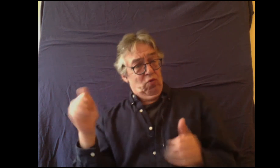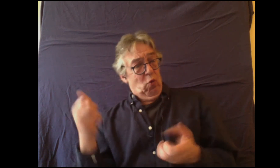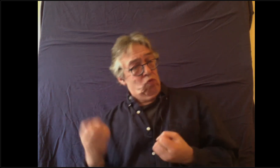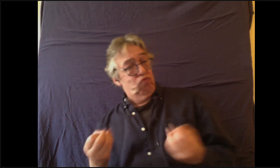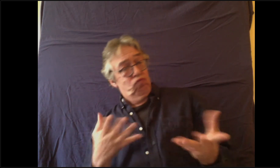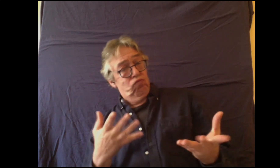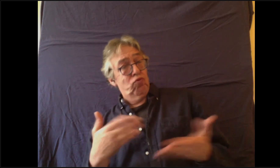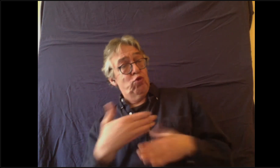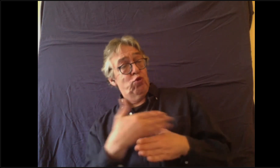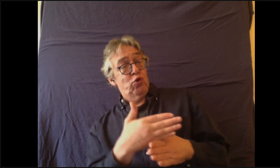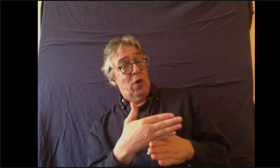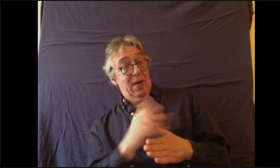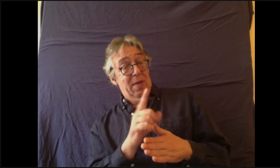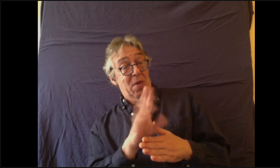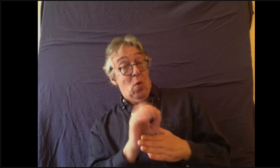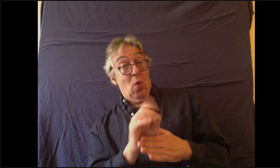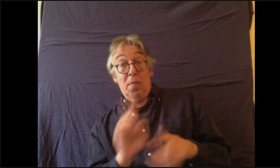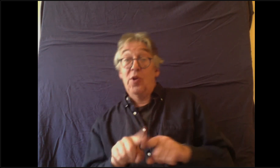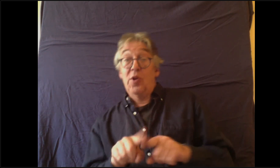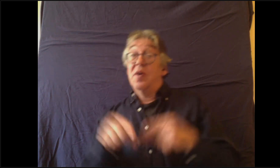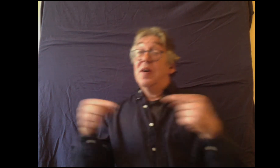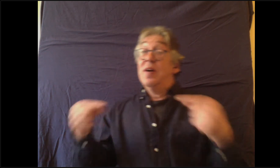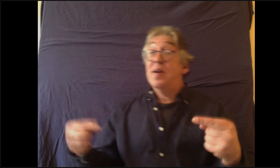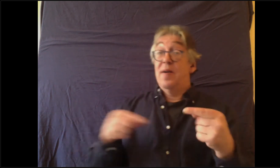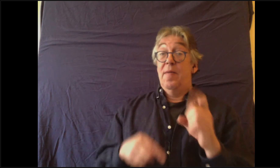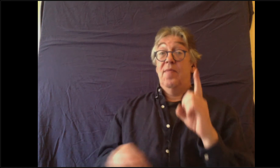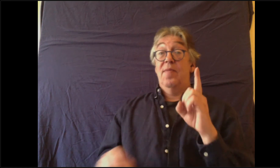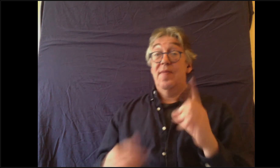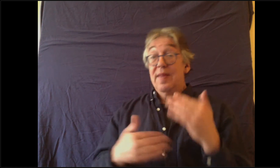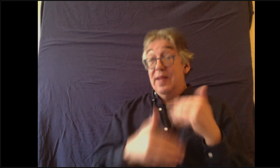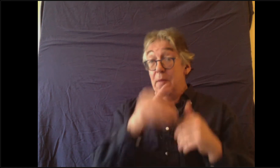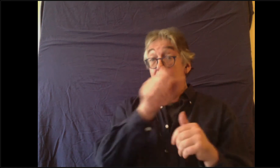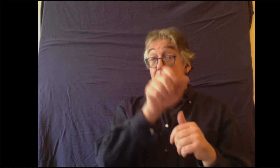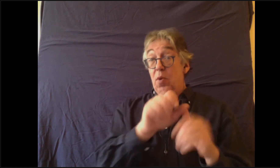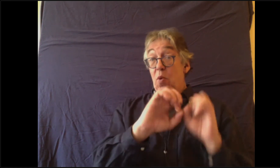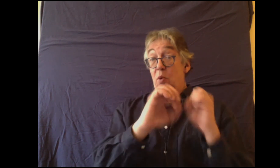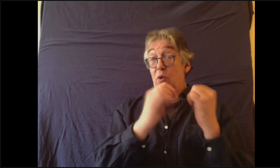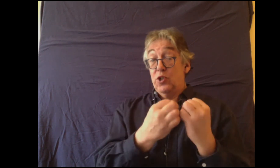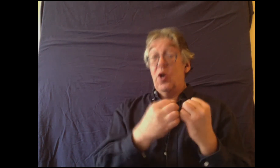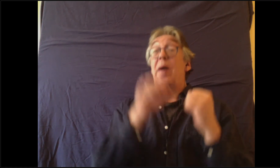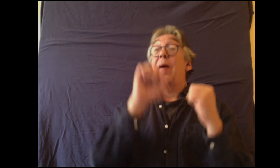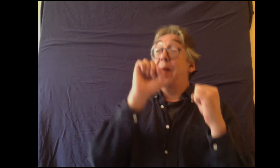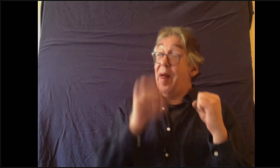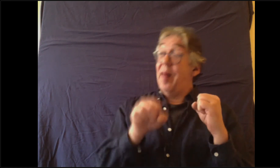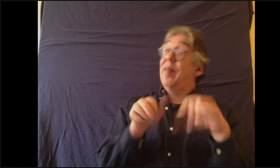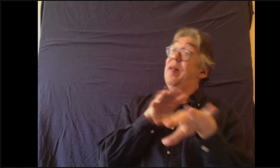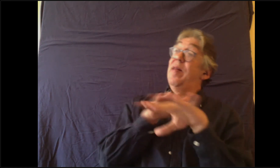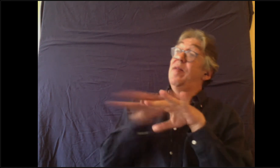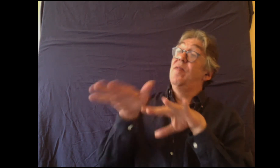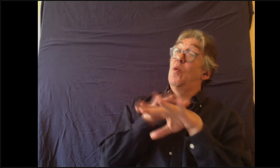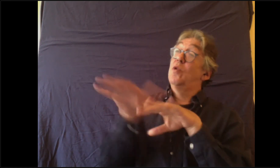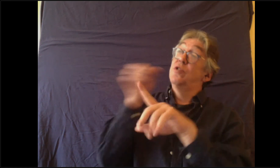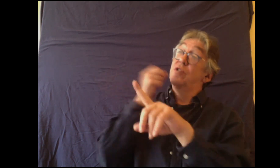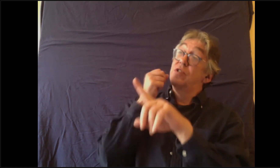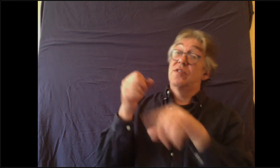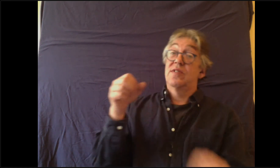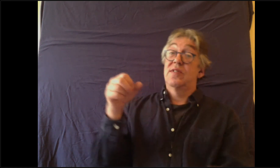But the DPOs should and can influence NGOs to become more inclusive.